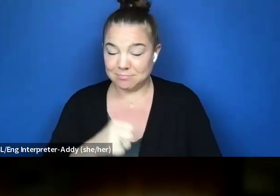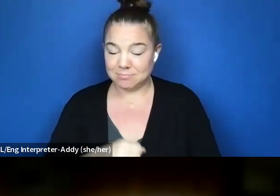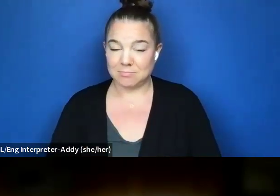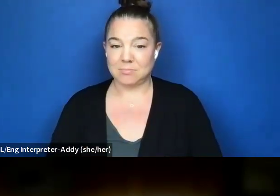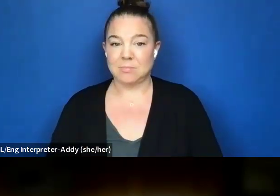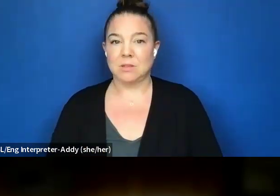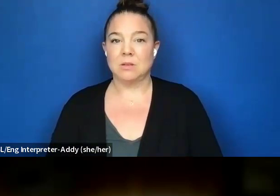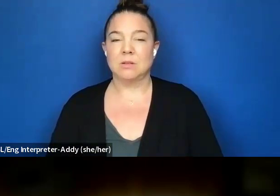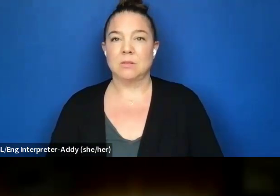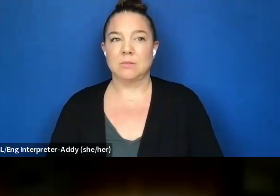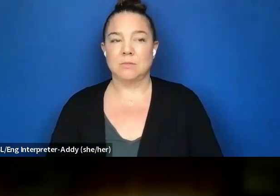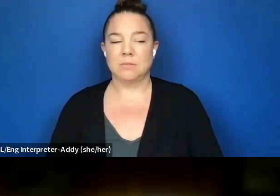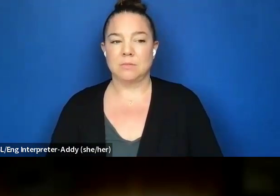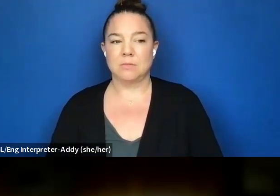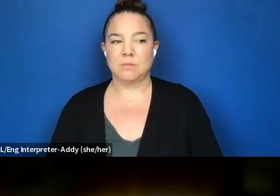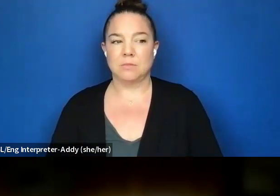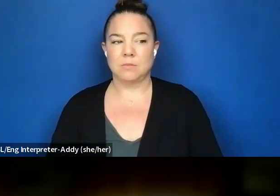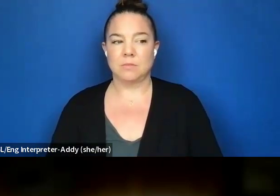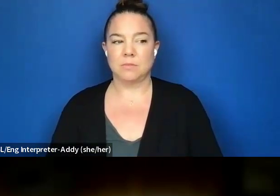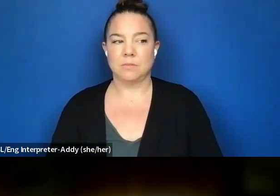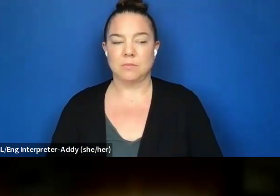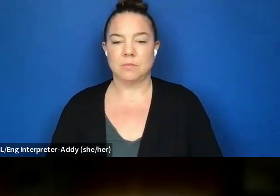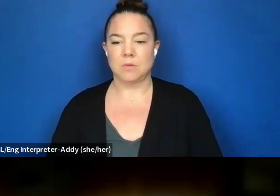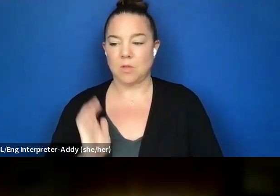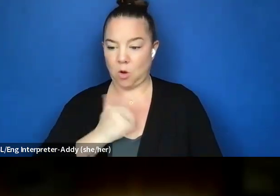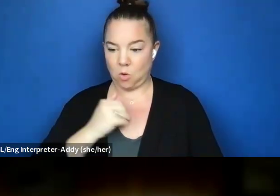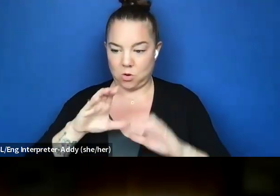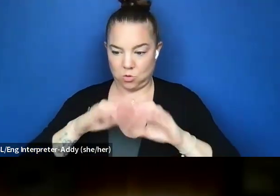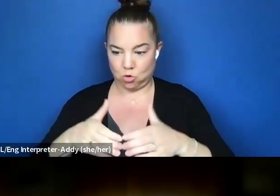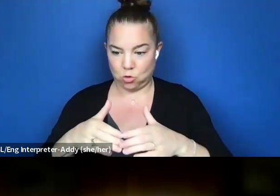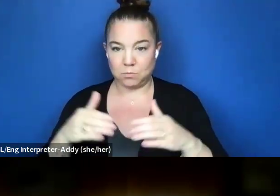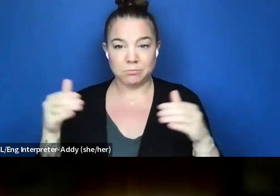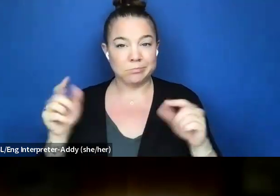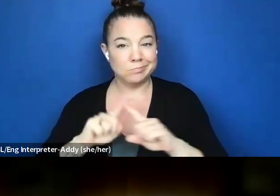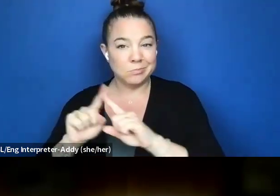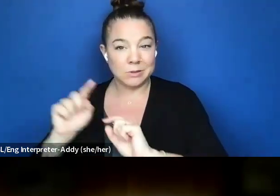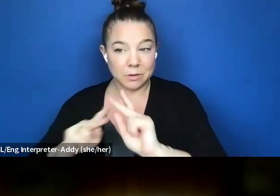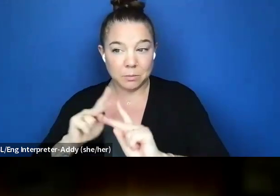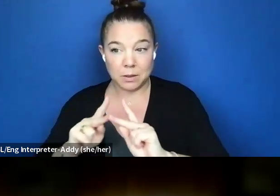Elissa w/ APRIL: We are a collective body of Elissa w/ APRIL: people